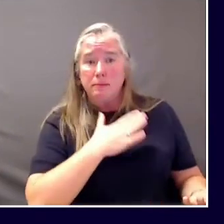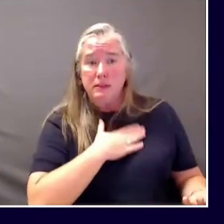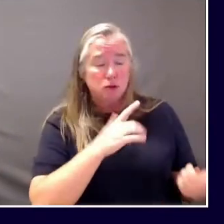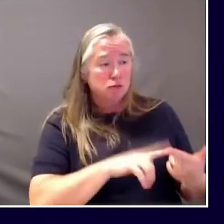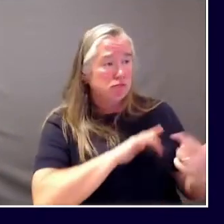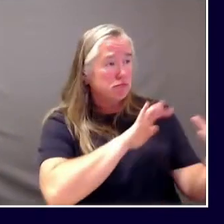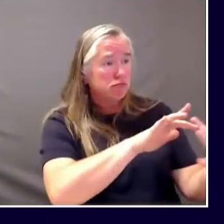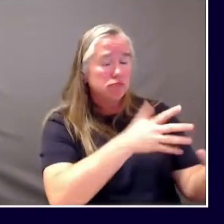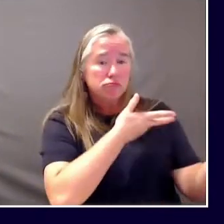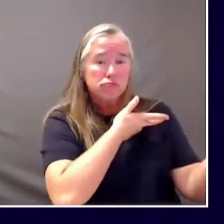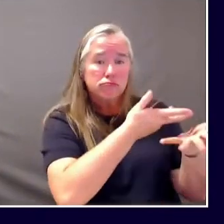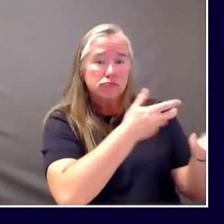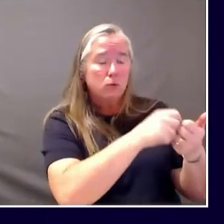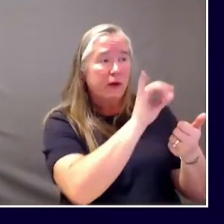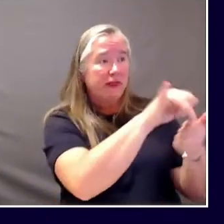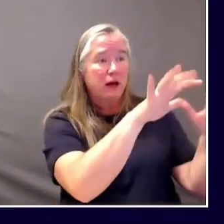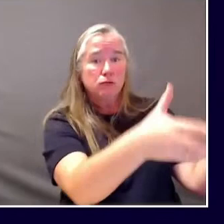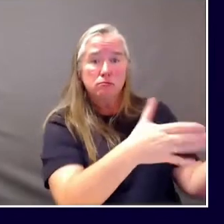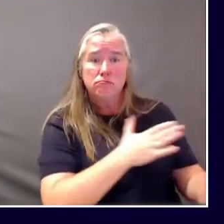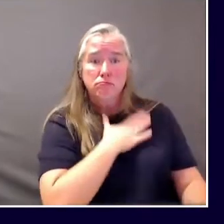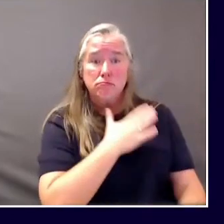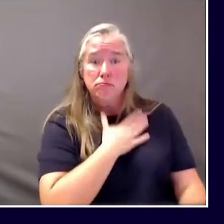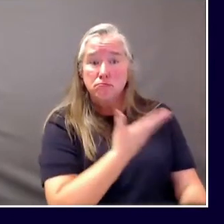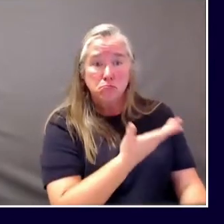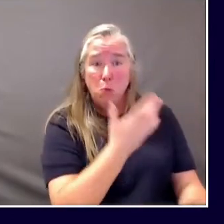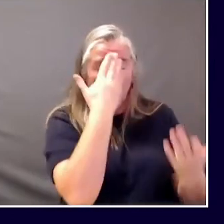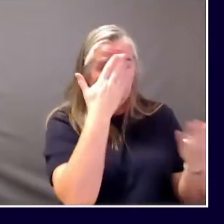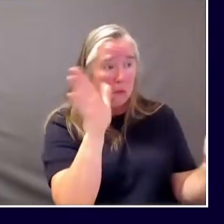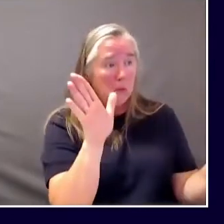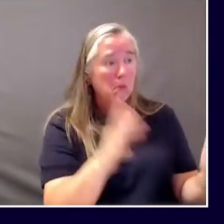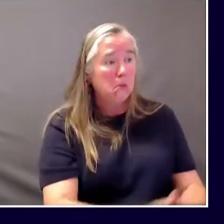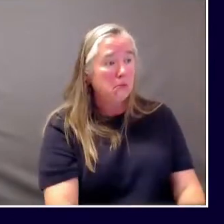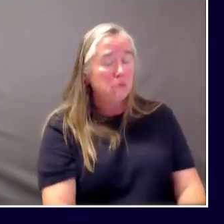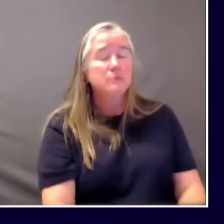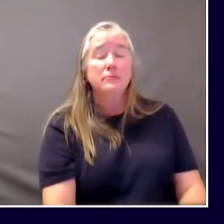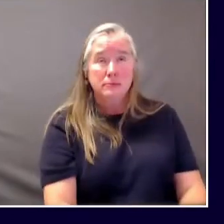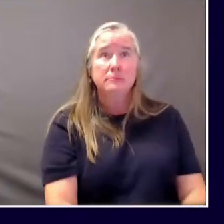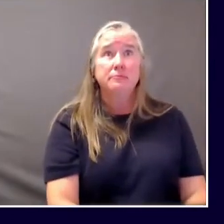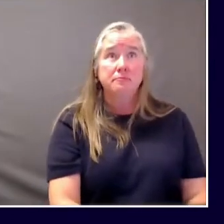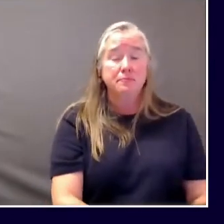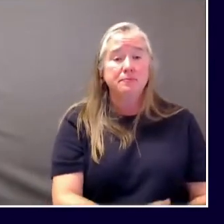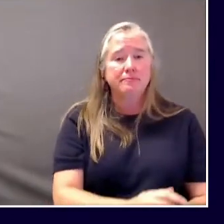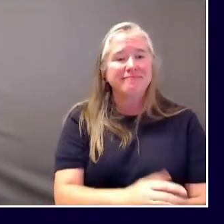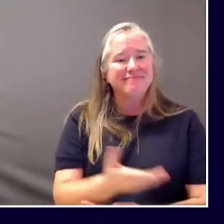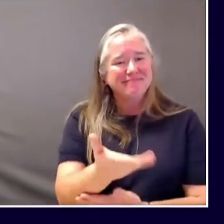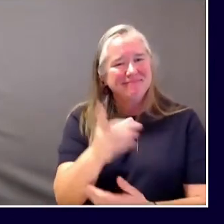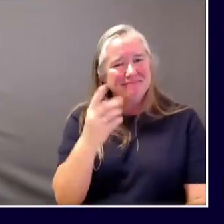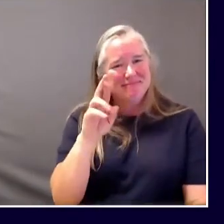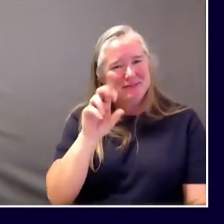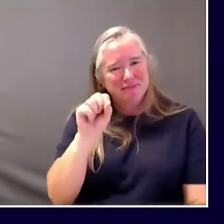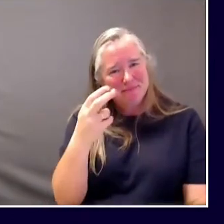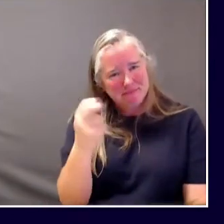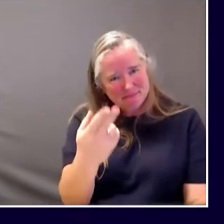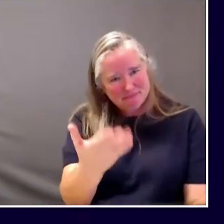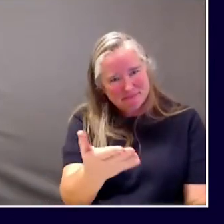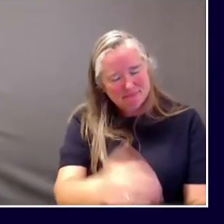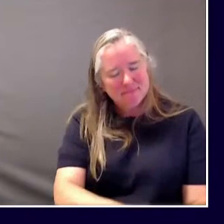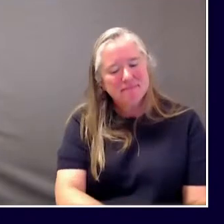communicate with that organization